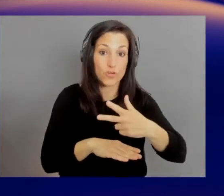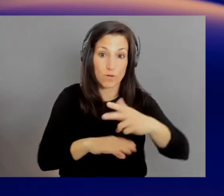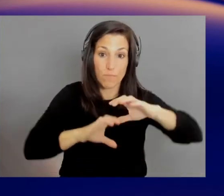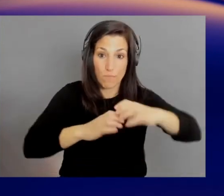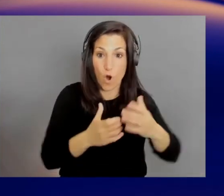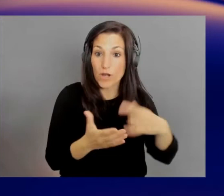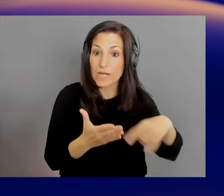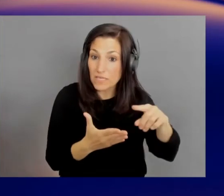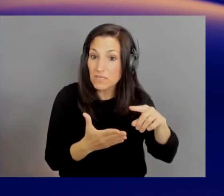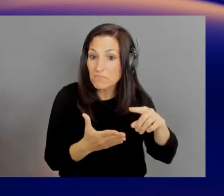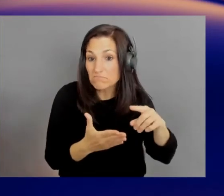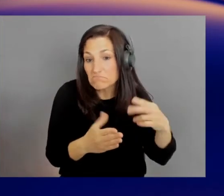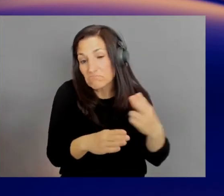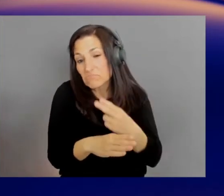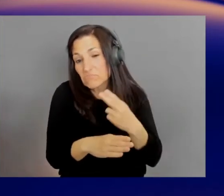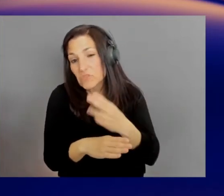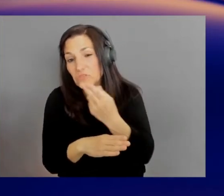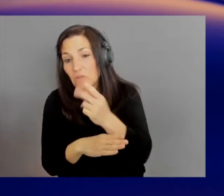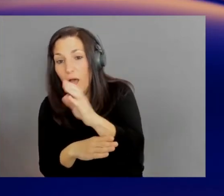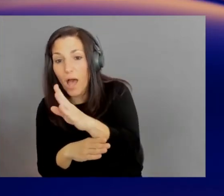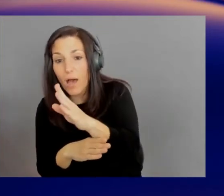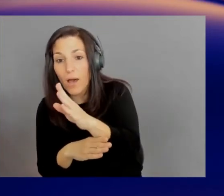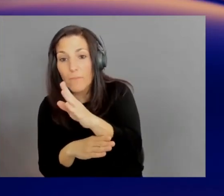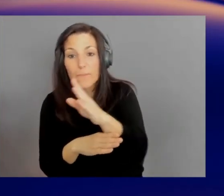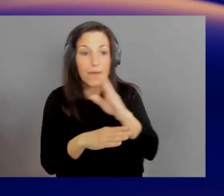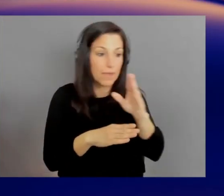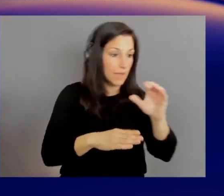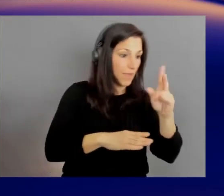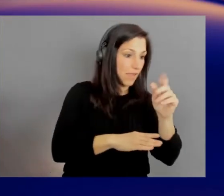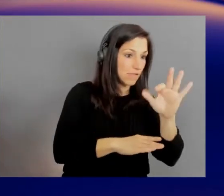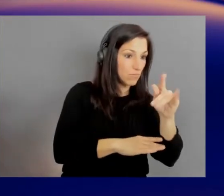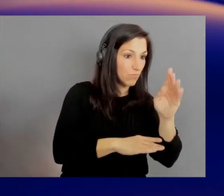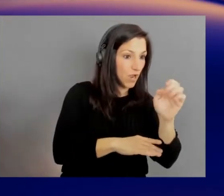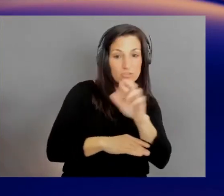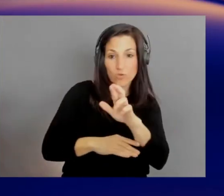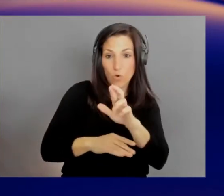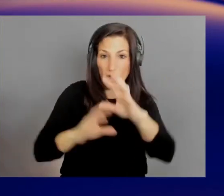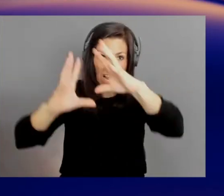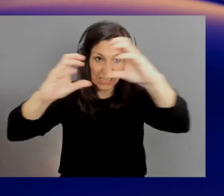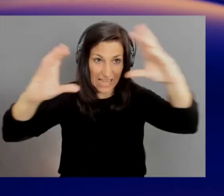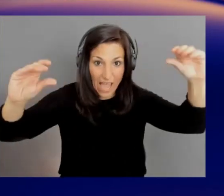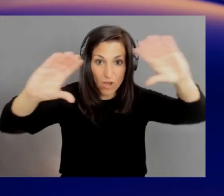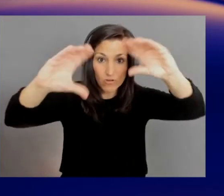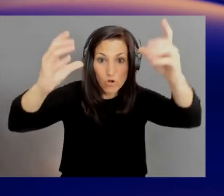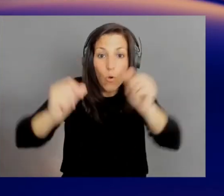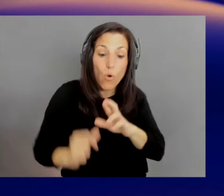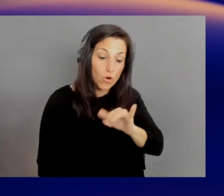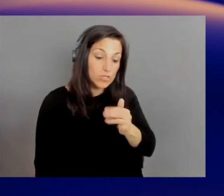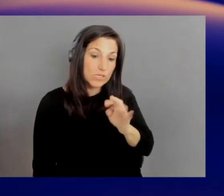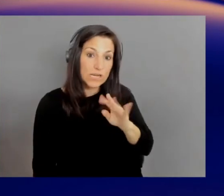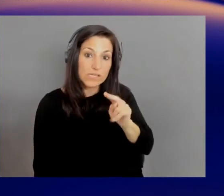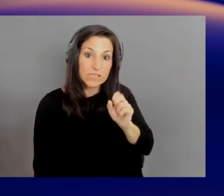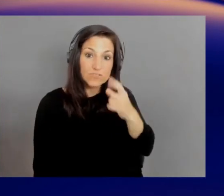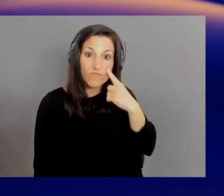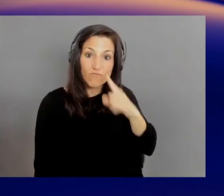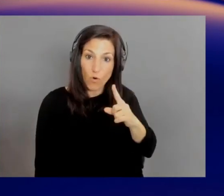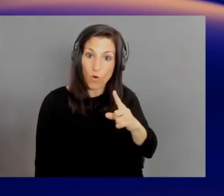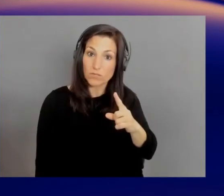you could use Bitbucket Cloud or also Jenkins for orchestration. Yeah. So you're not necessarily locked into anything.